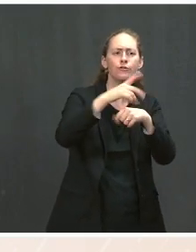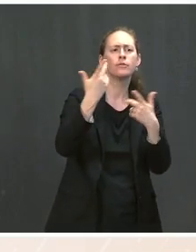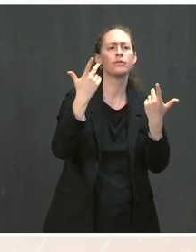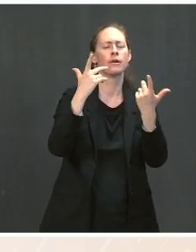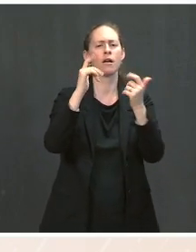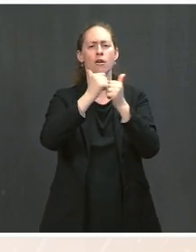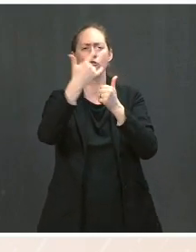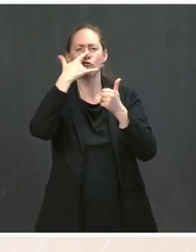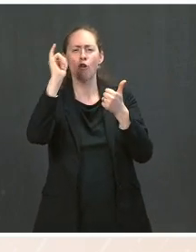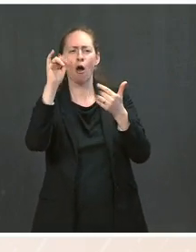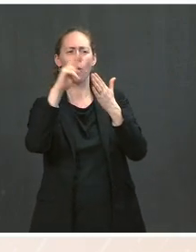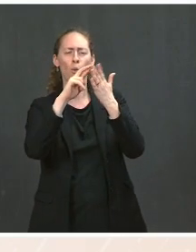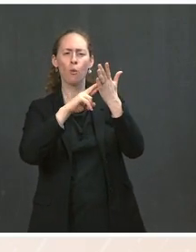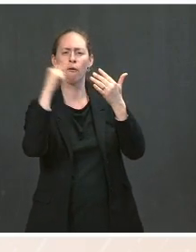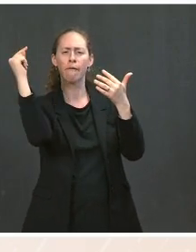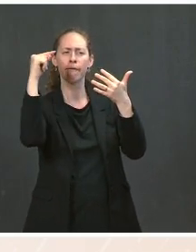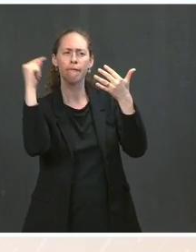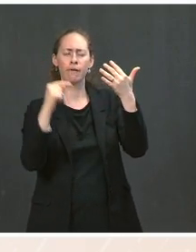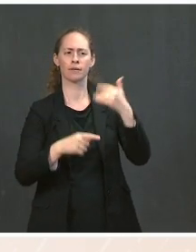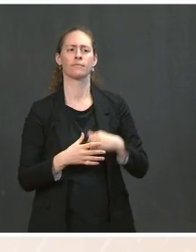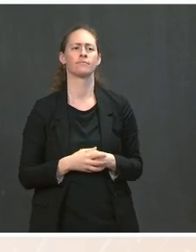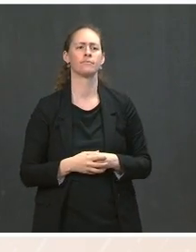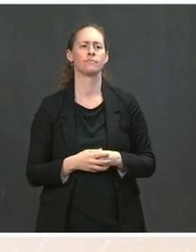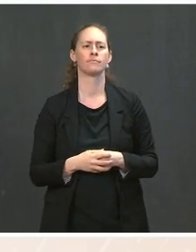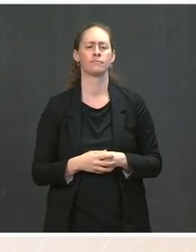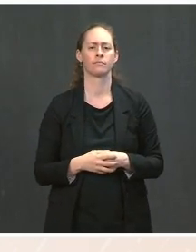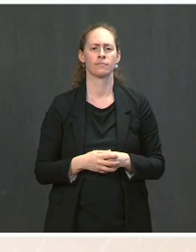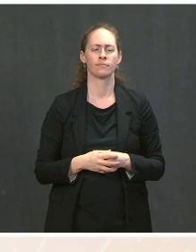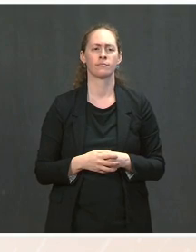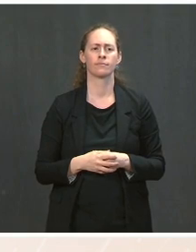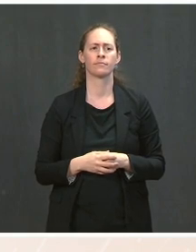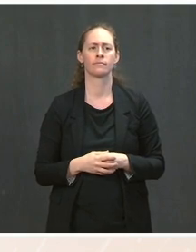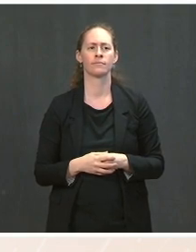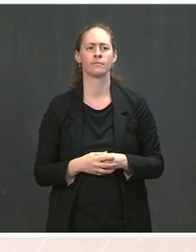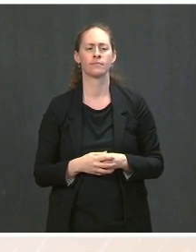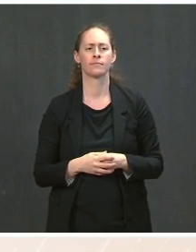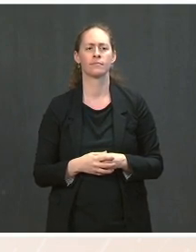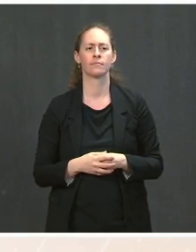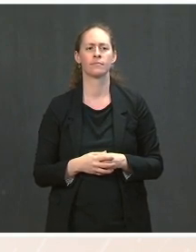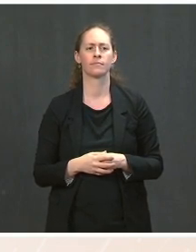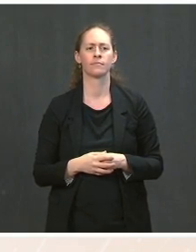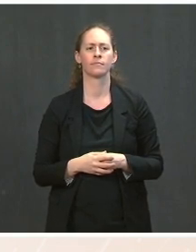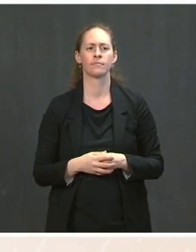The Press: The last question is on the vaccine -- just one other thing. We heard -- with J&J now out of commission for the near term